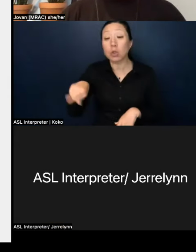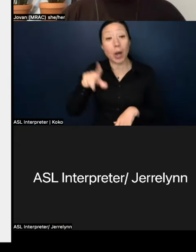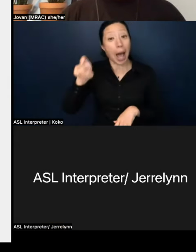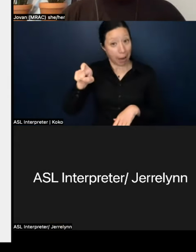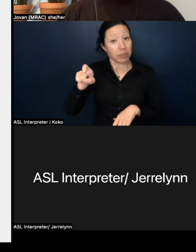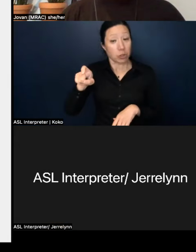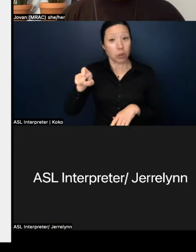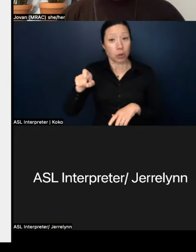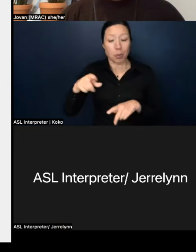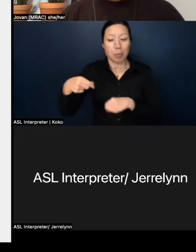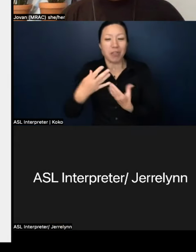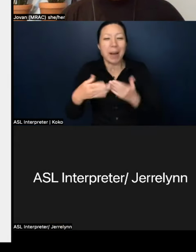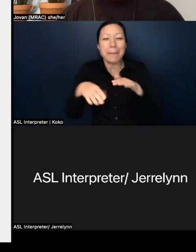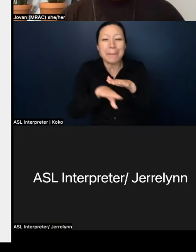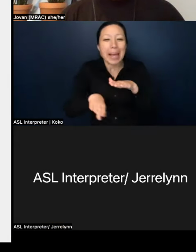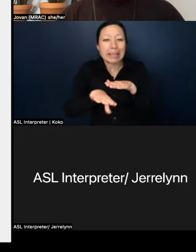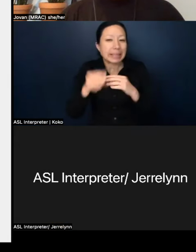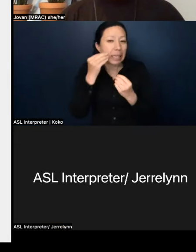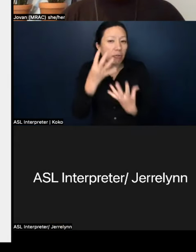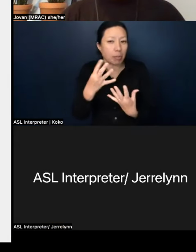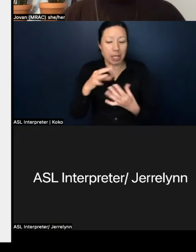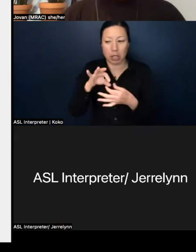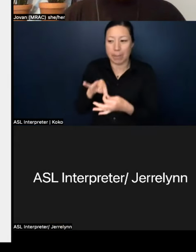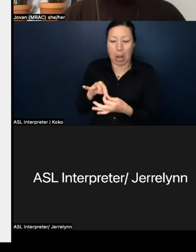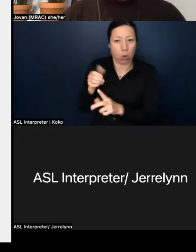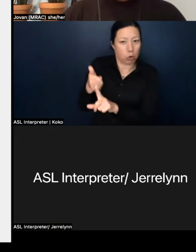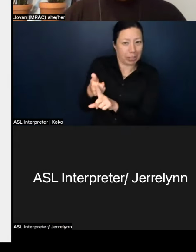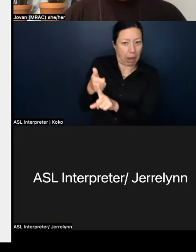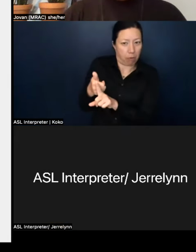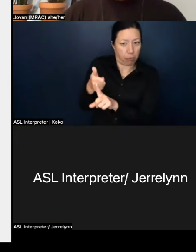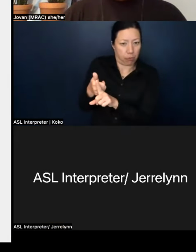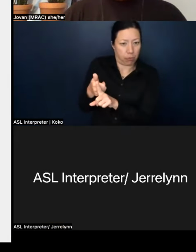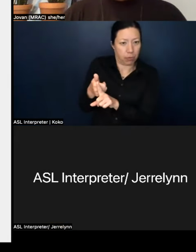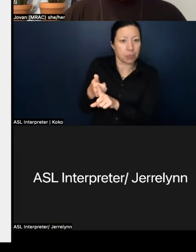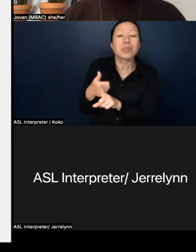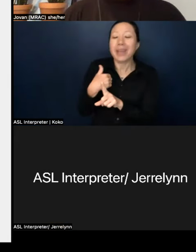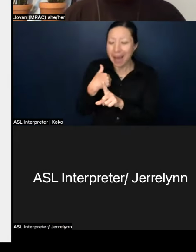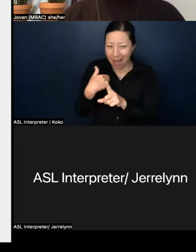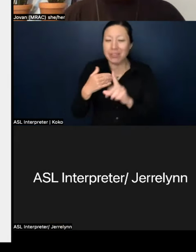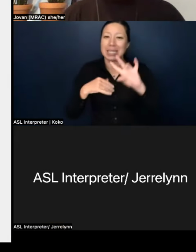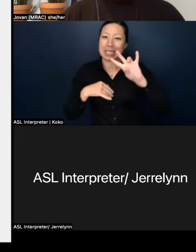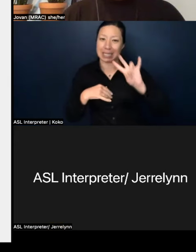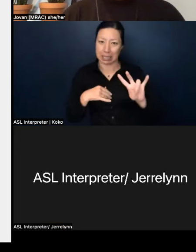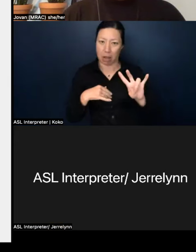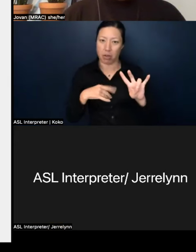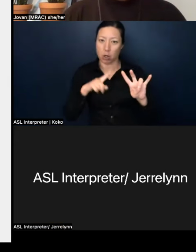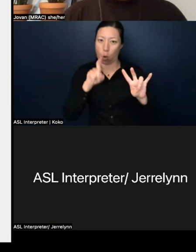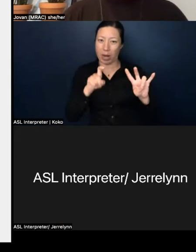And we ask you to do that with these seven required questions, and providing work samples.